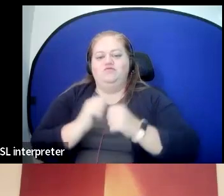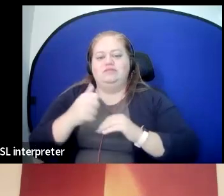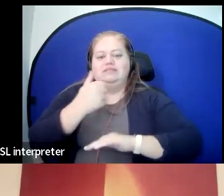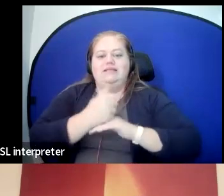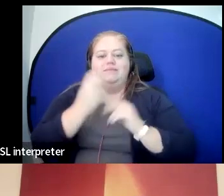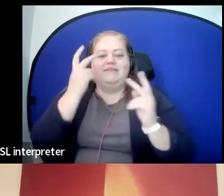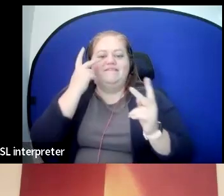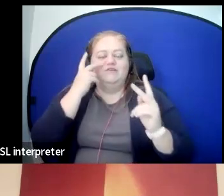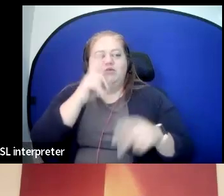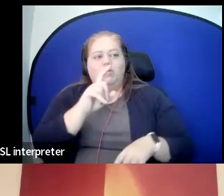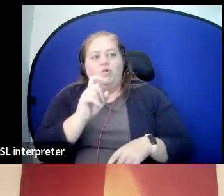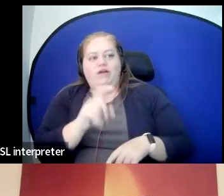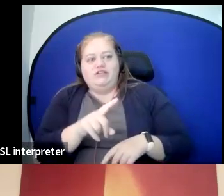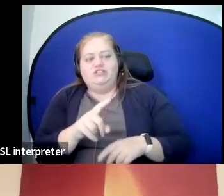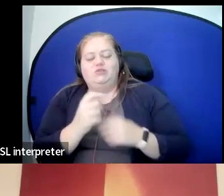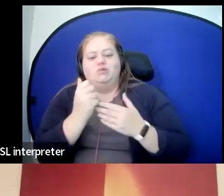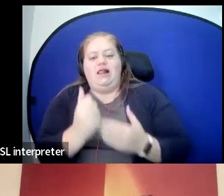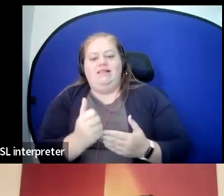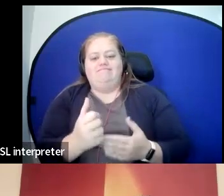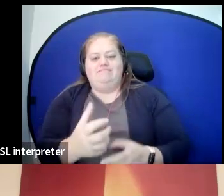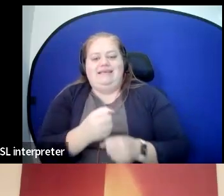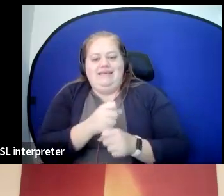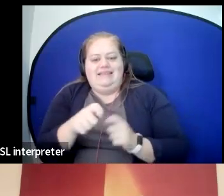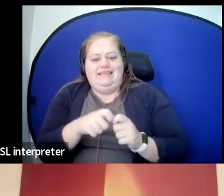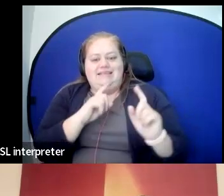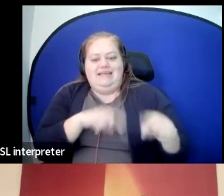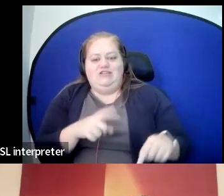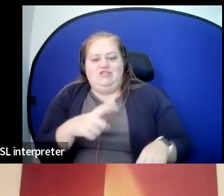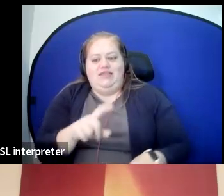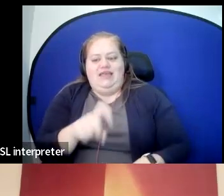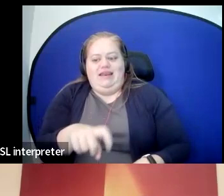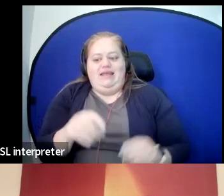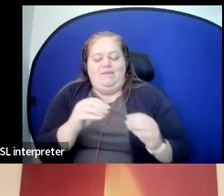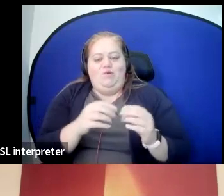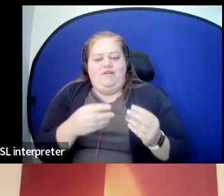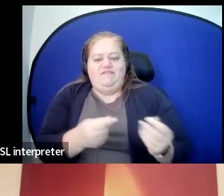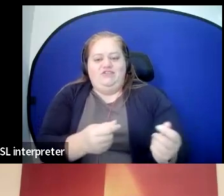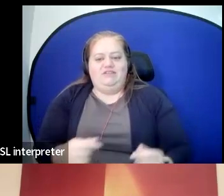in a more consistent way to get what they need more efficiently.